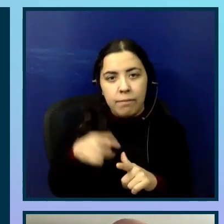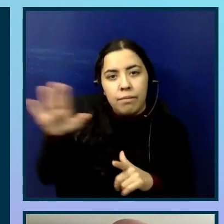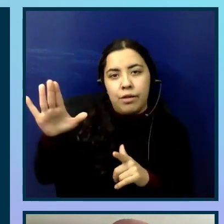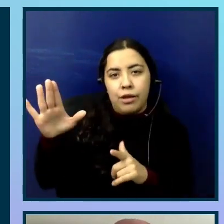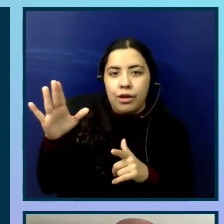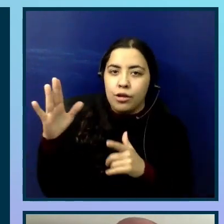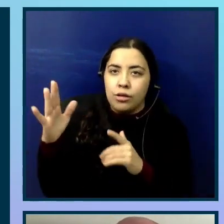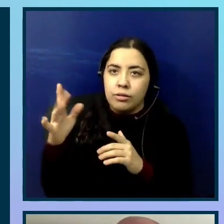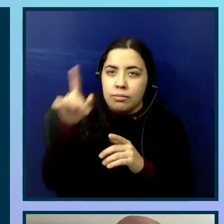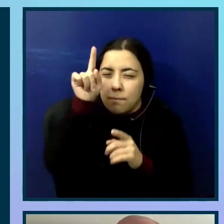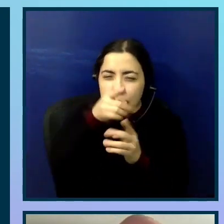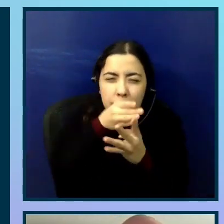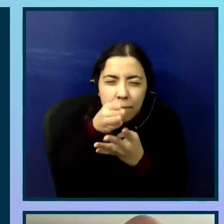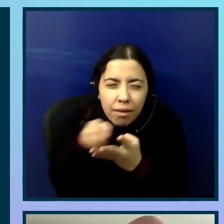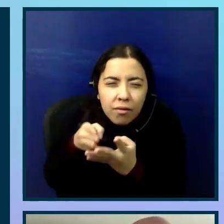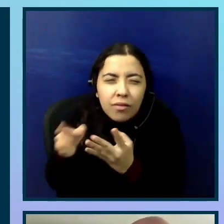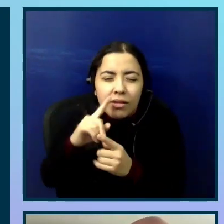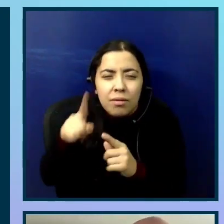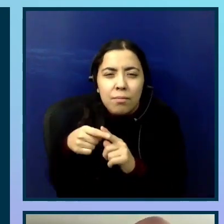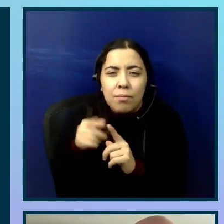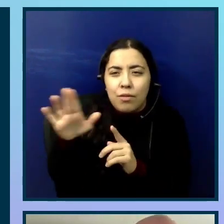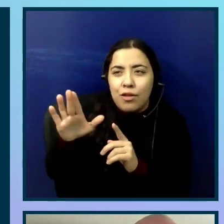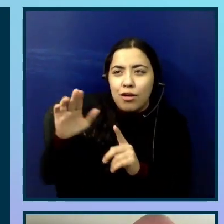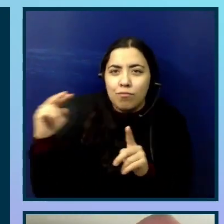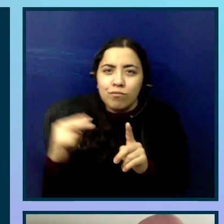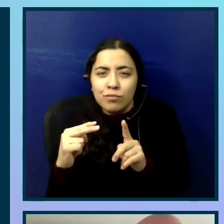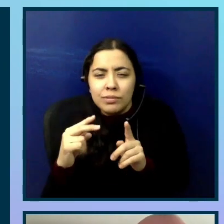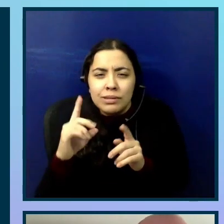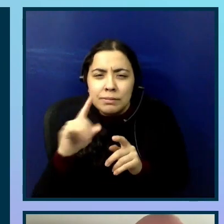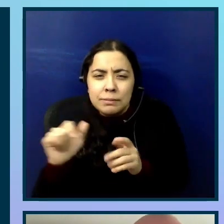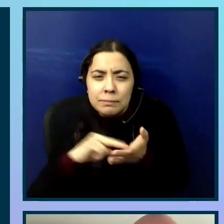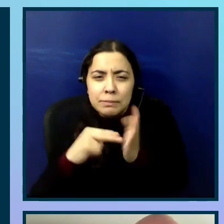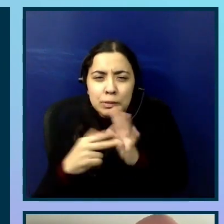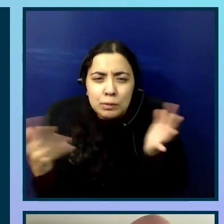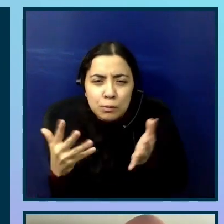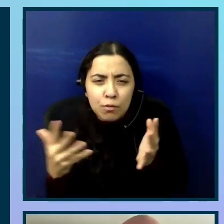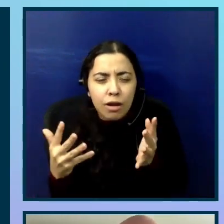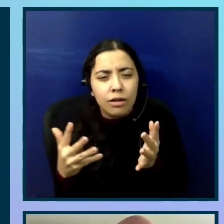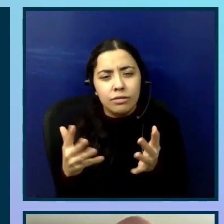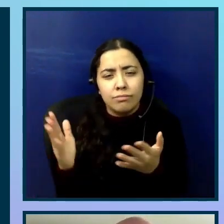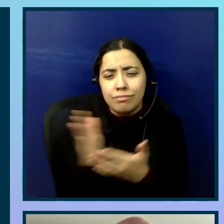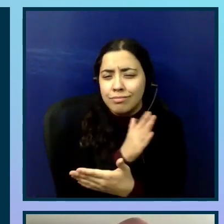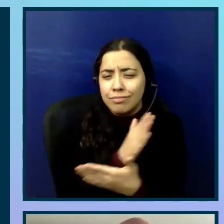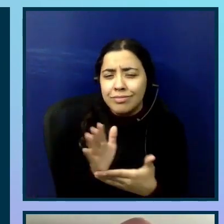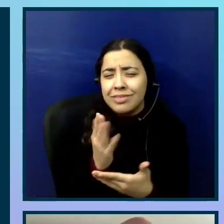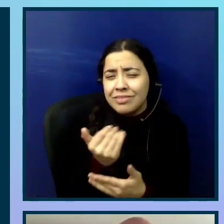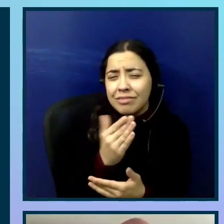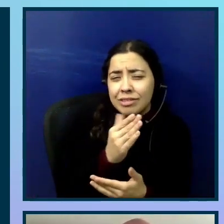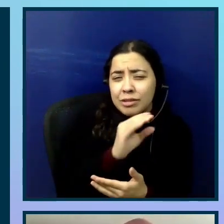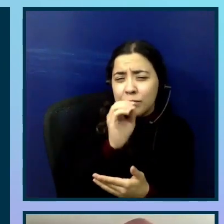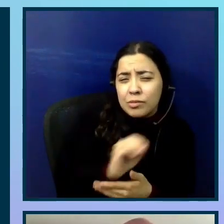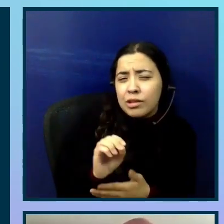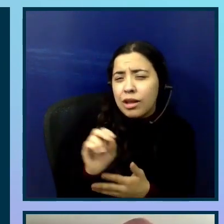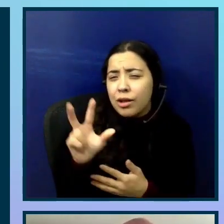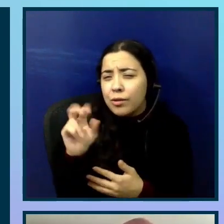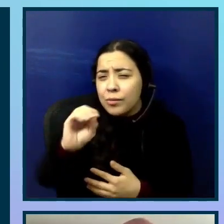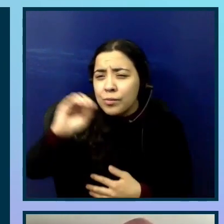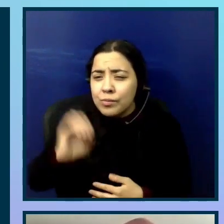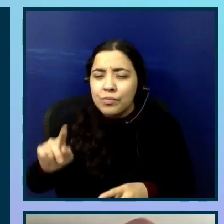or even how the word disability is defined. And you can find anything between 15 and 30% being reported by different organizations.